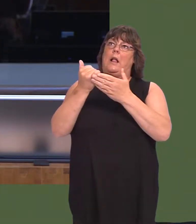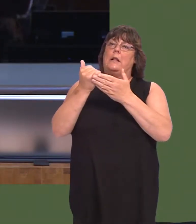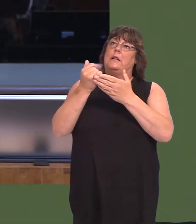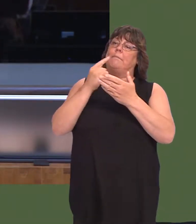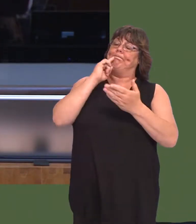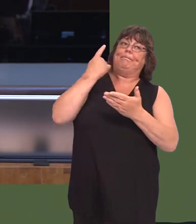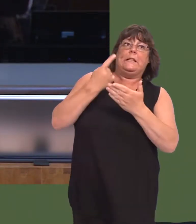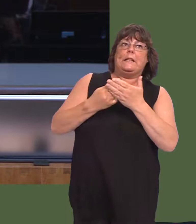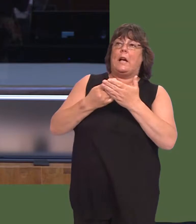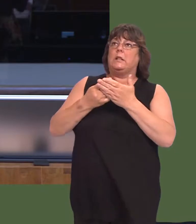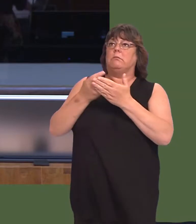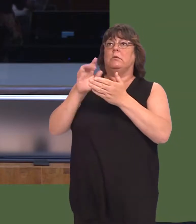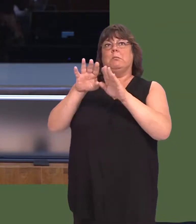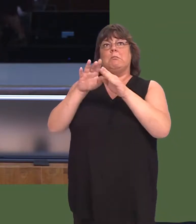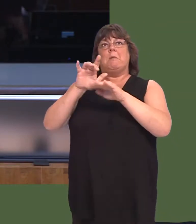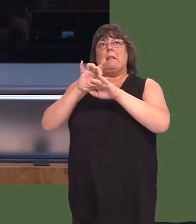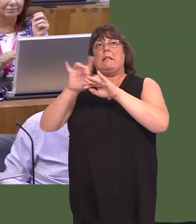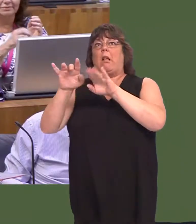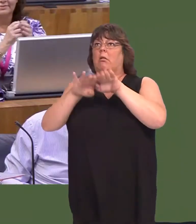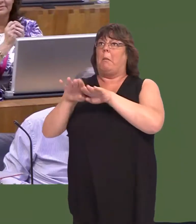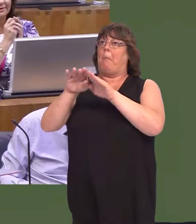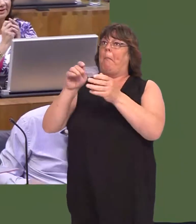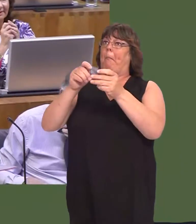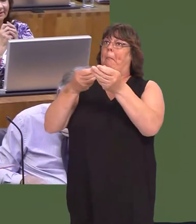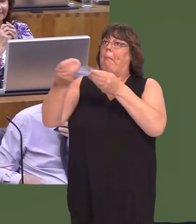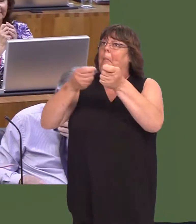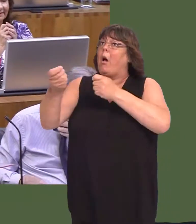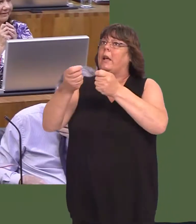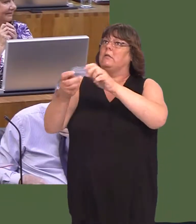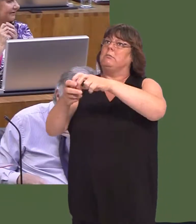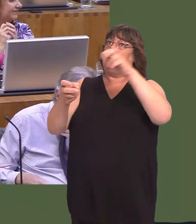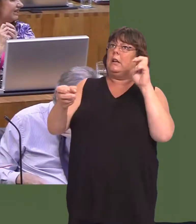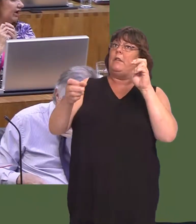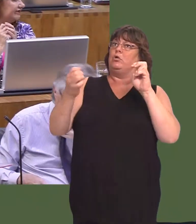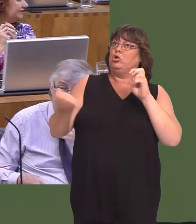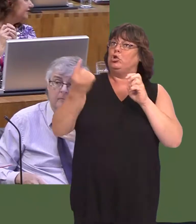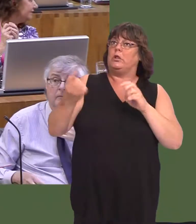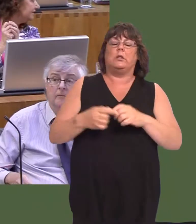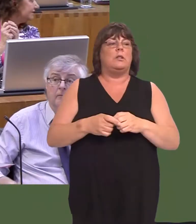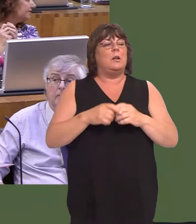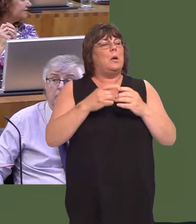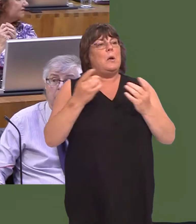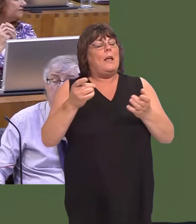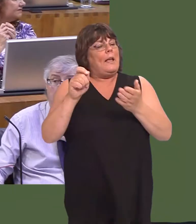single market. Do you agree? Carwyn Jones: The general election did not deliver a mandate for a hard Brexit, and,